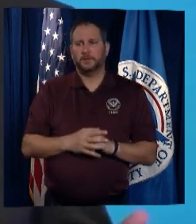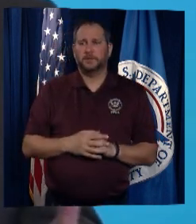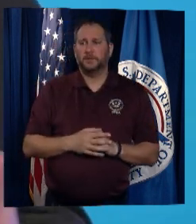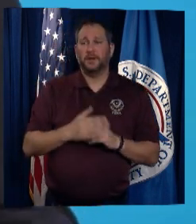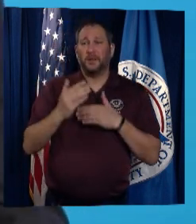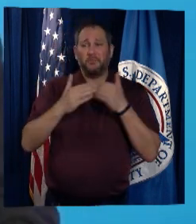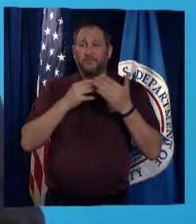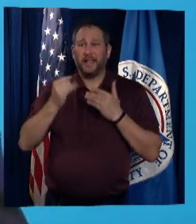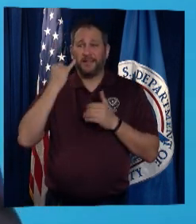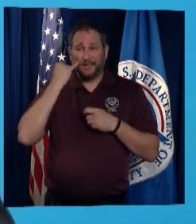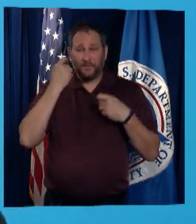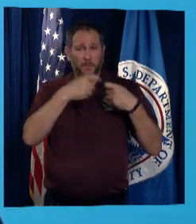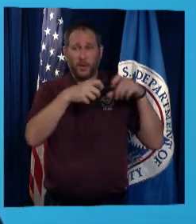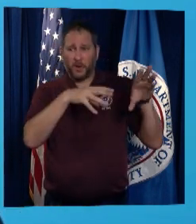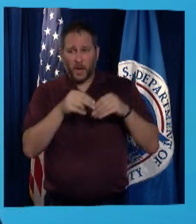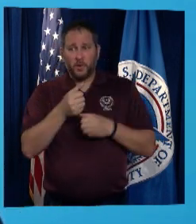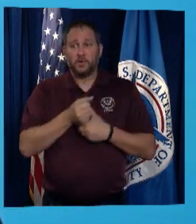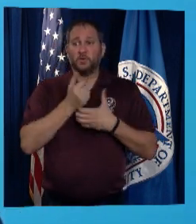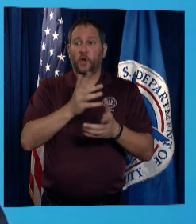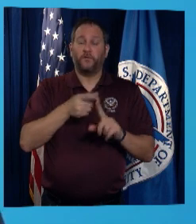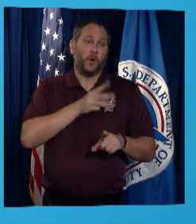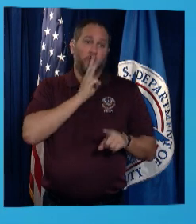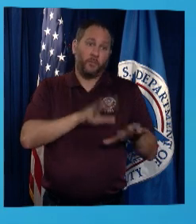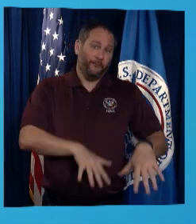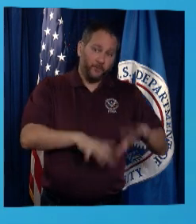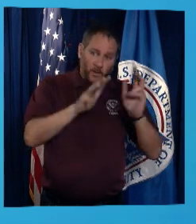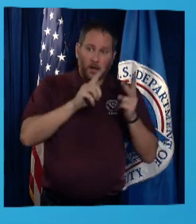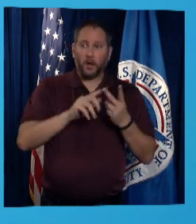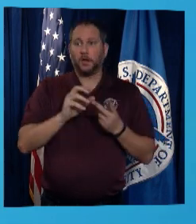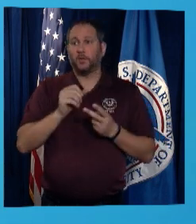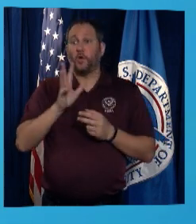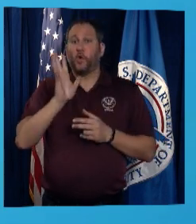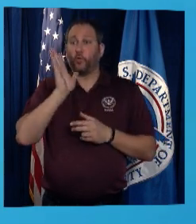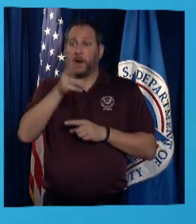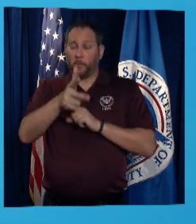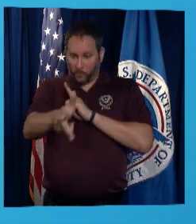it doesn't matter what disaster comes your way. Once you start thinking in that